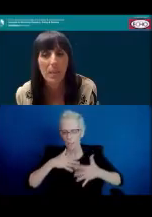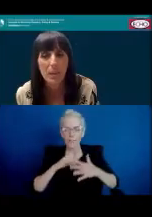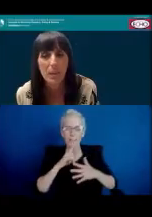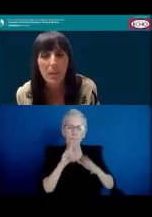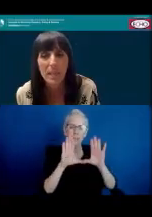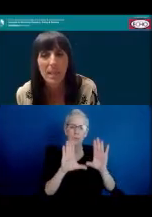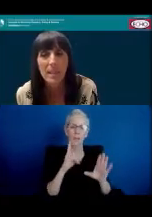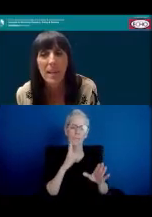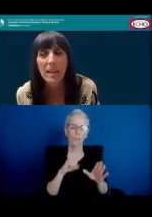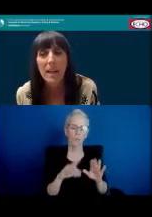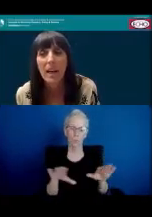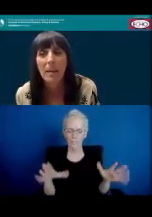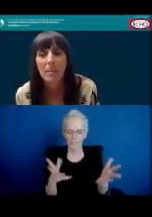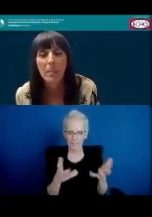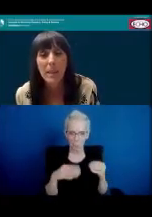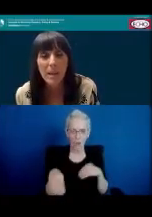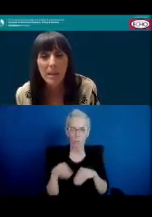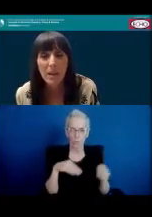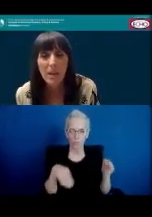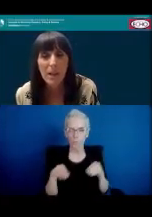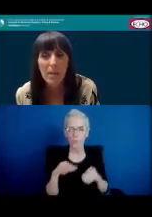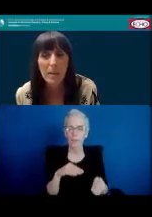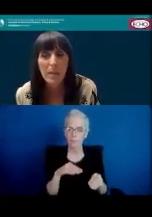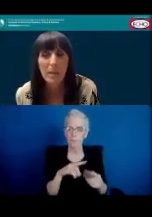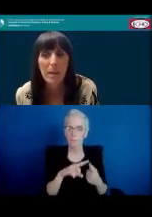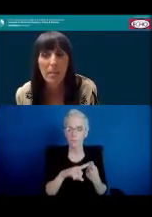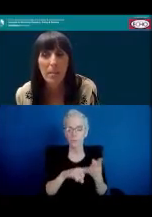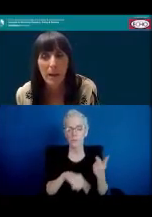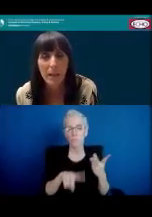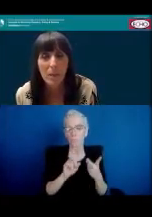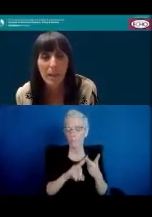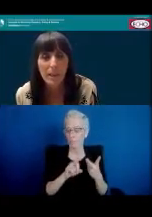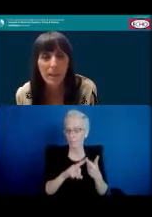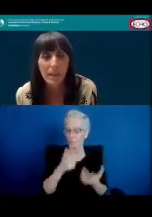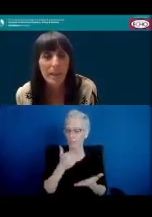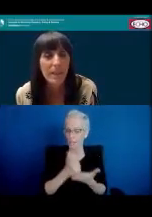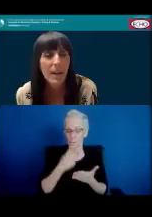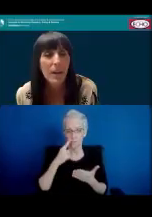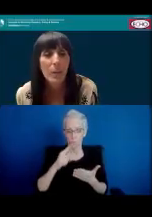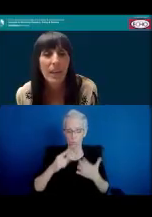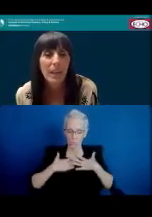movement, but it also helps build up body awareness. We can